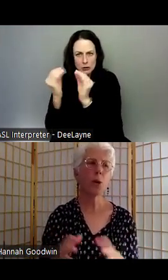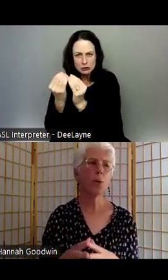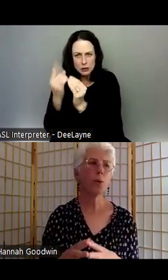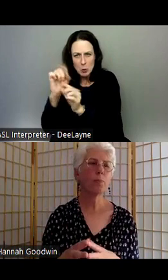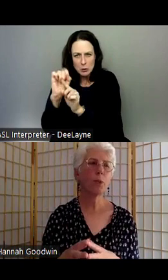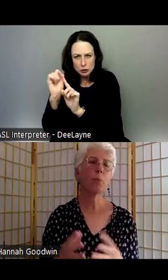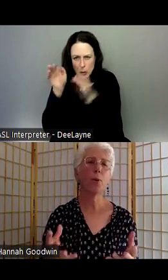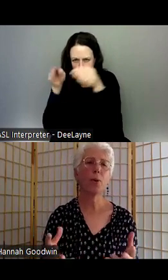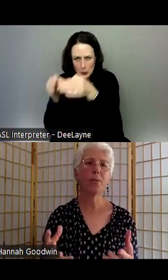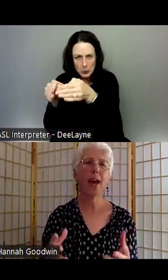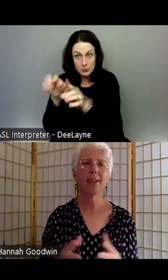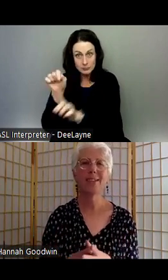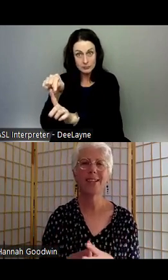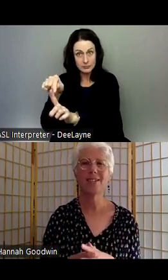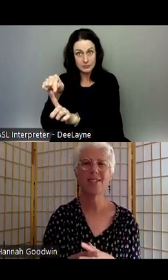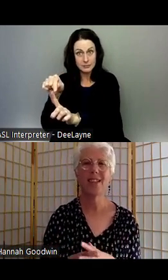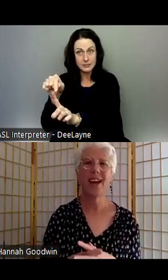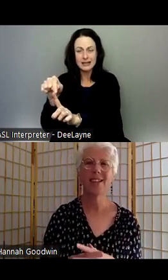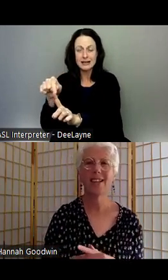So the pro of that is that